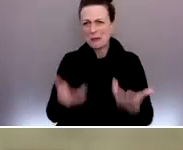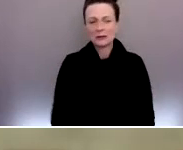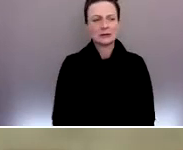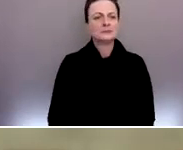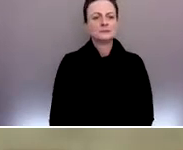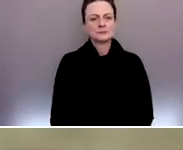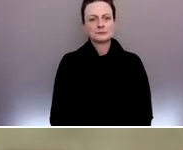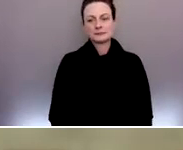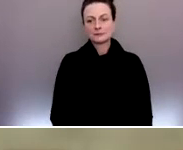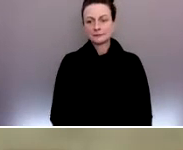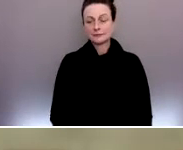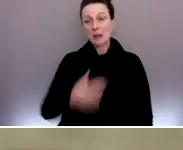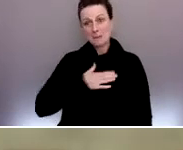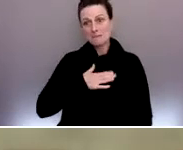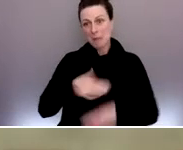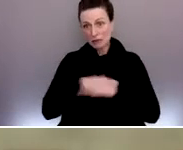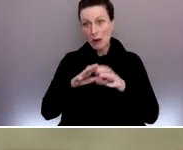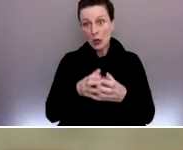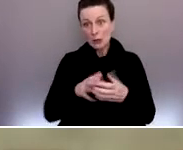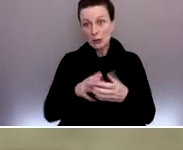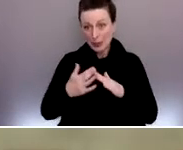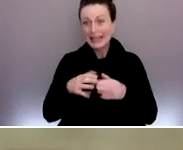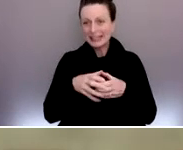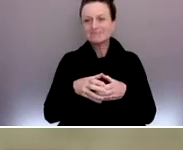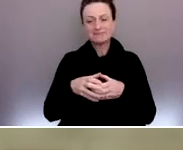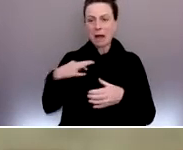With the help of my tribal community, I received funding from the education